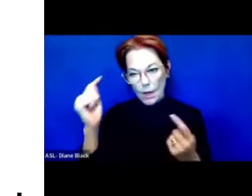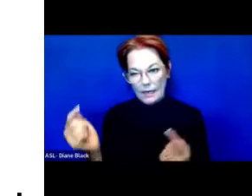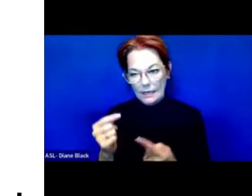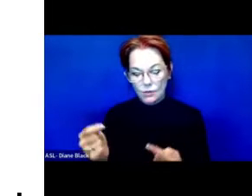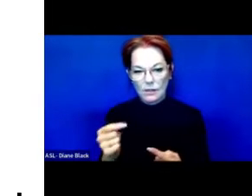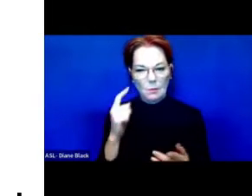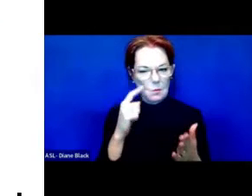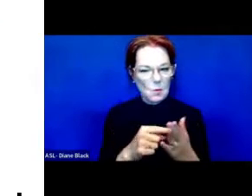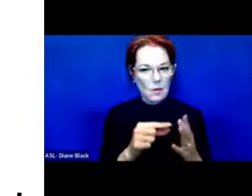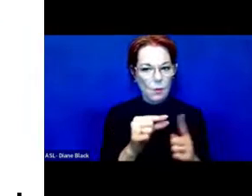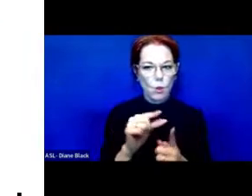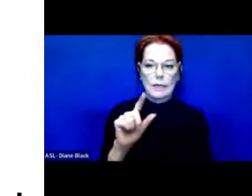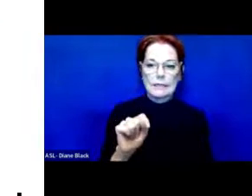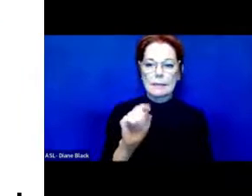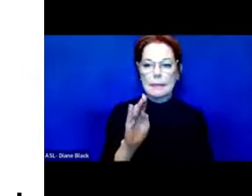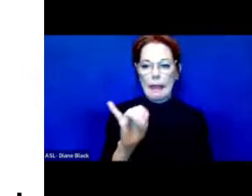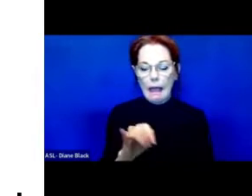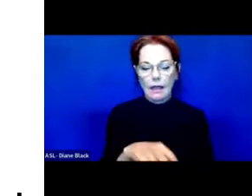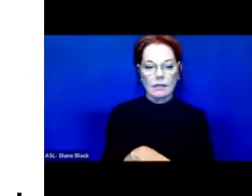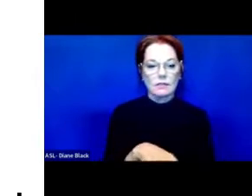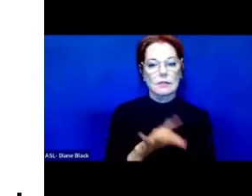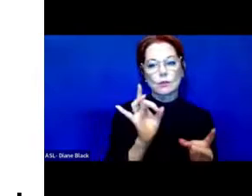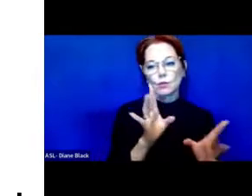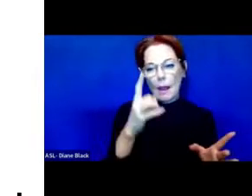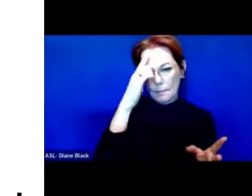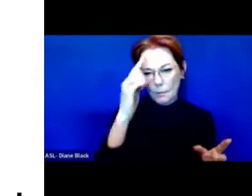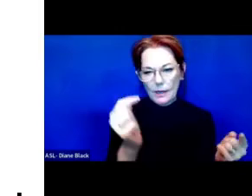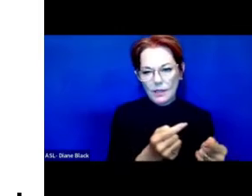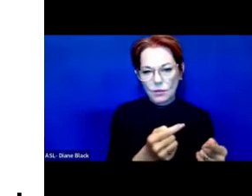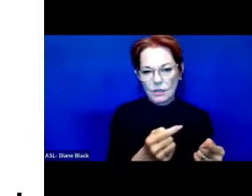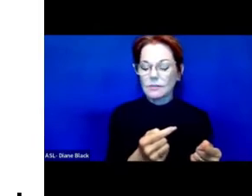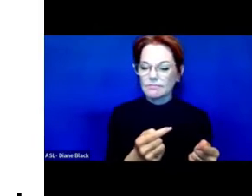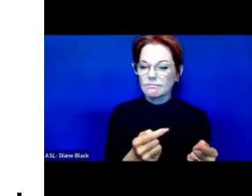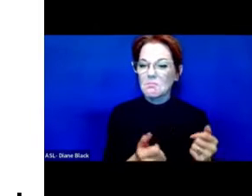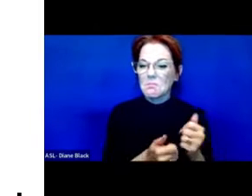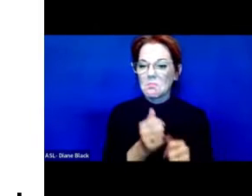injury, that's sort of what folks think about immediately, for the purposes of this report,